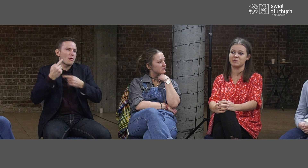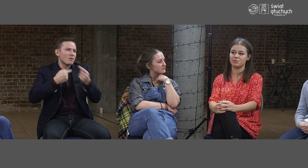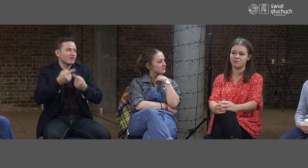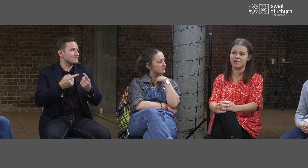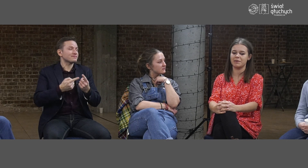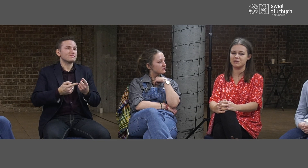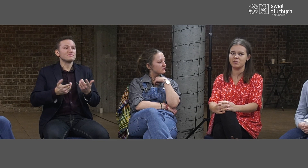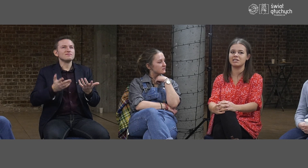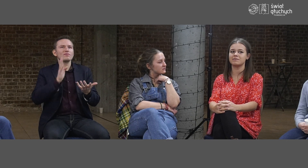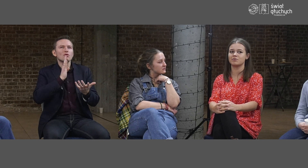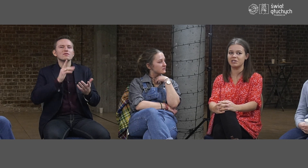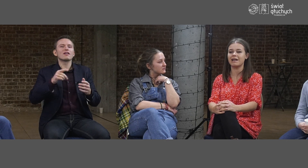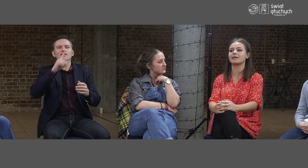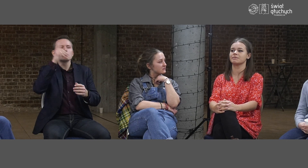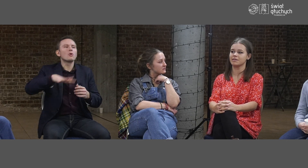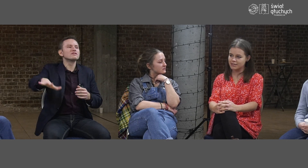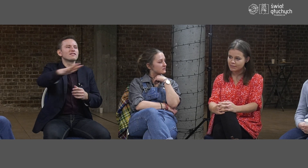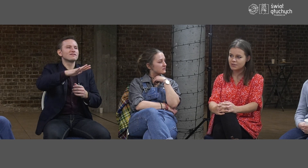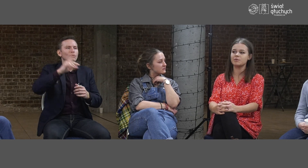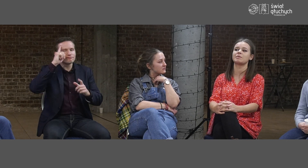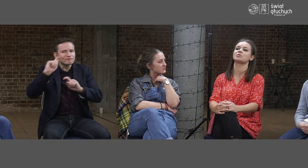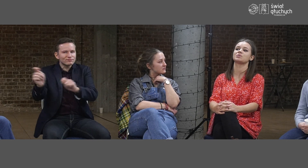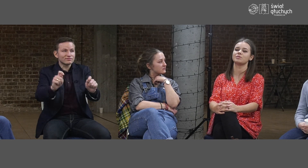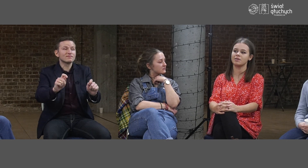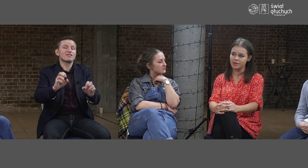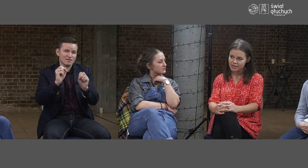I make people aware that yes — I am hard of hearing.